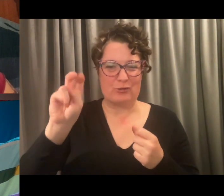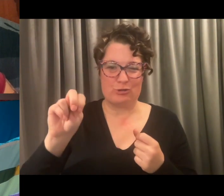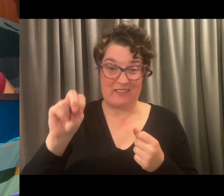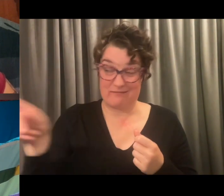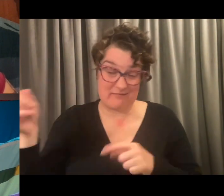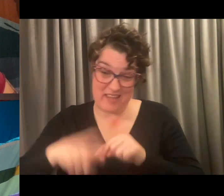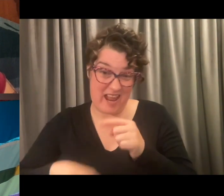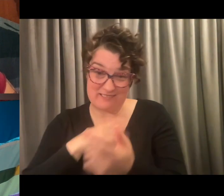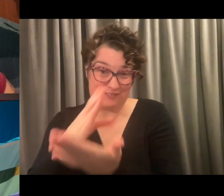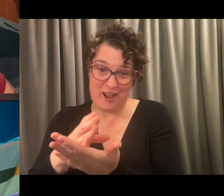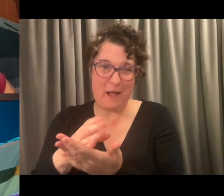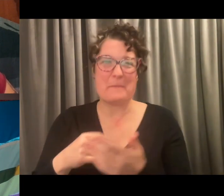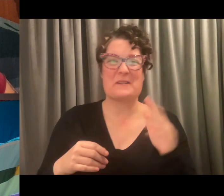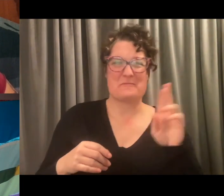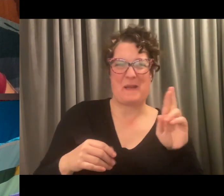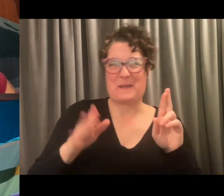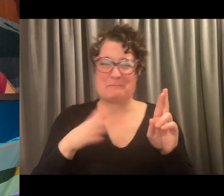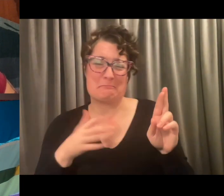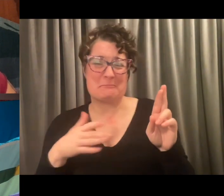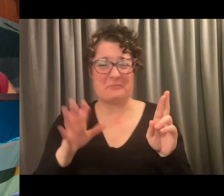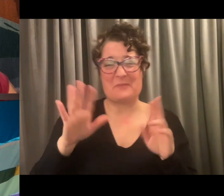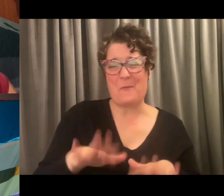Wave of revelation.